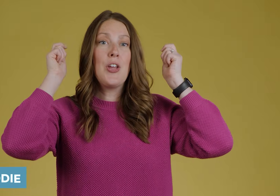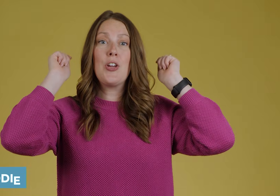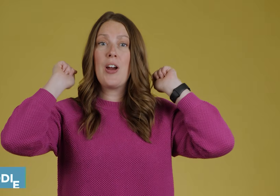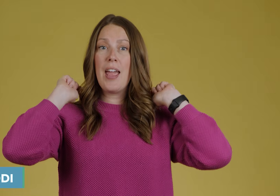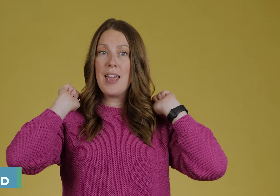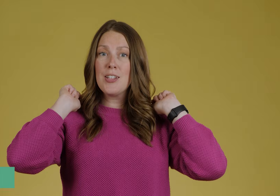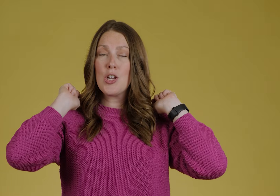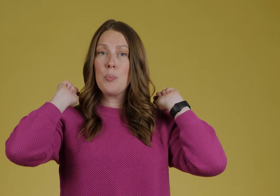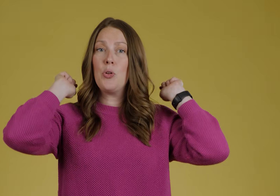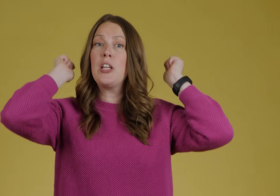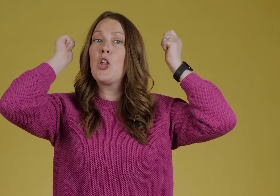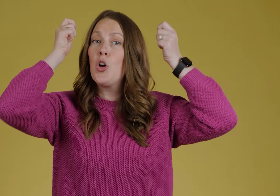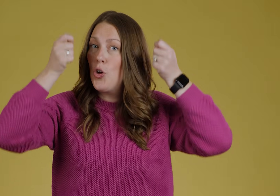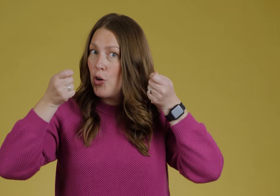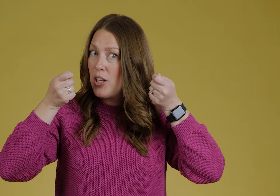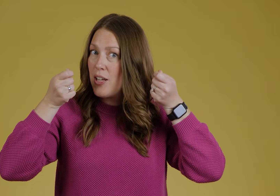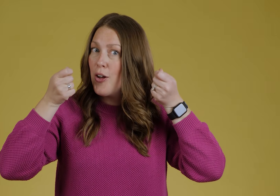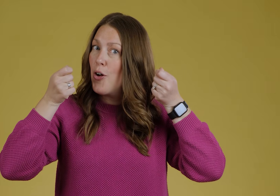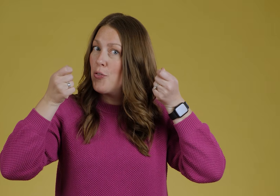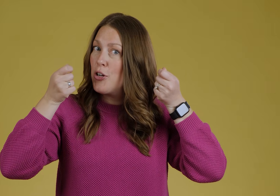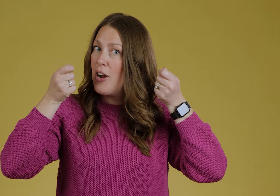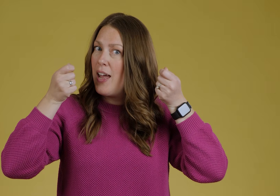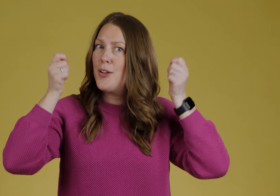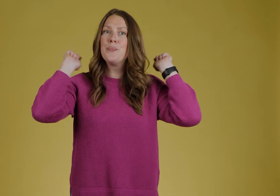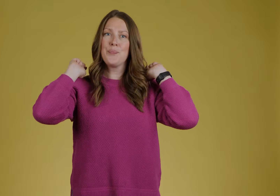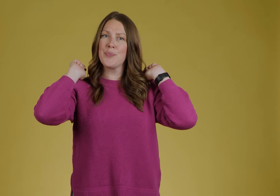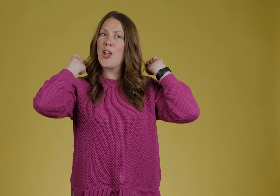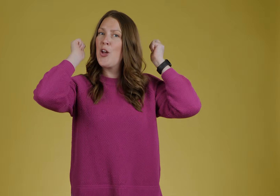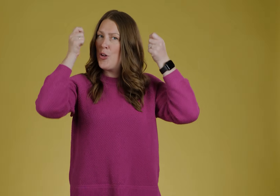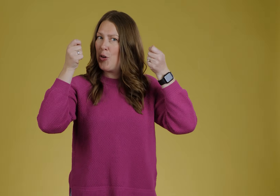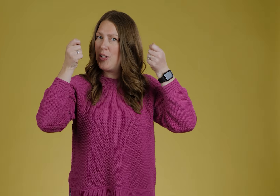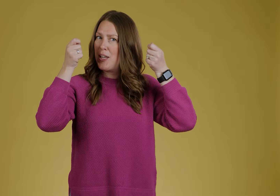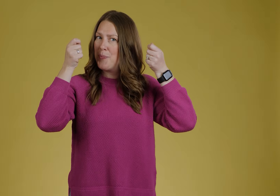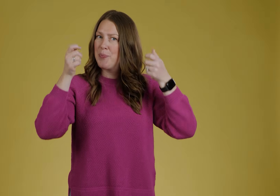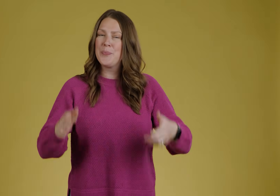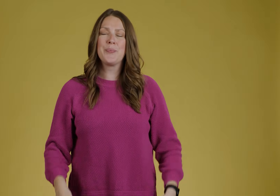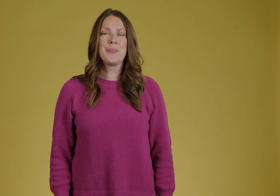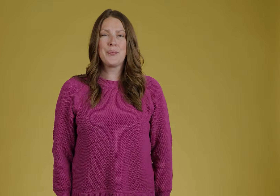Your hands are pulling the hoodie over your head. Hoodie.